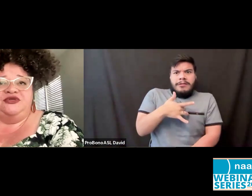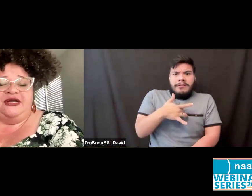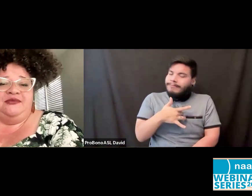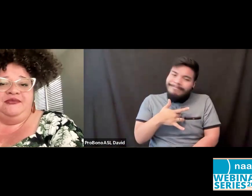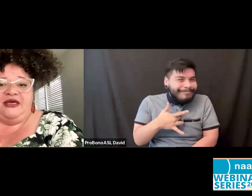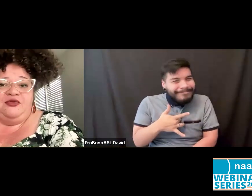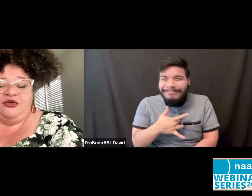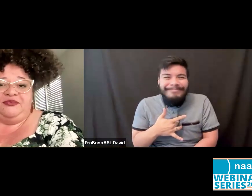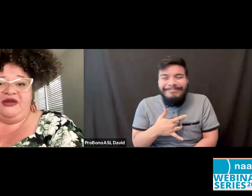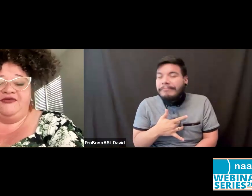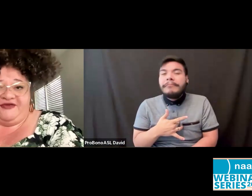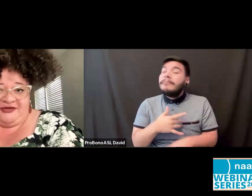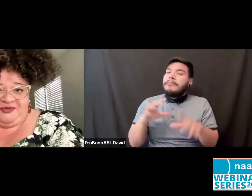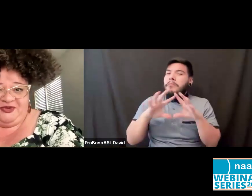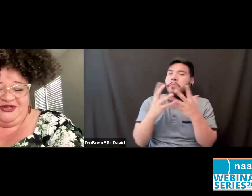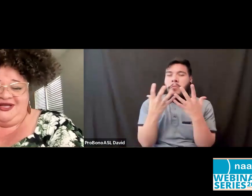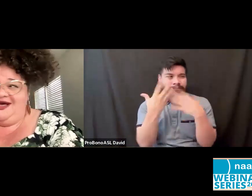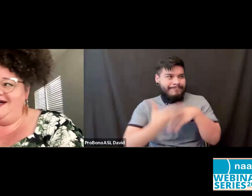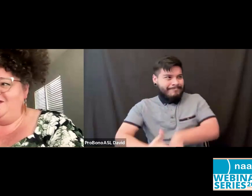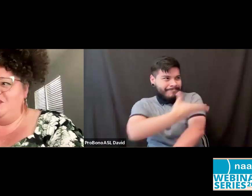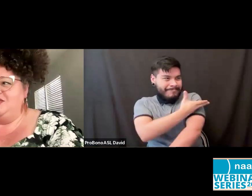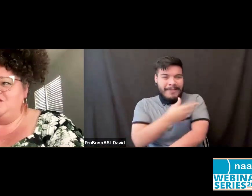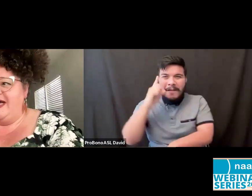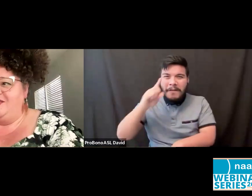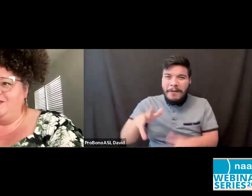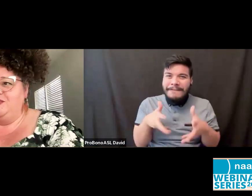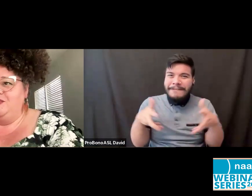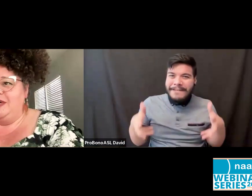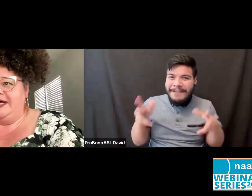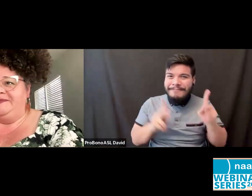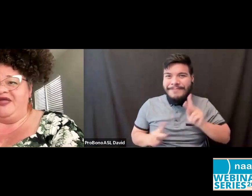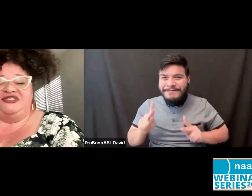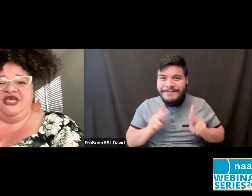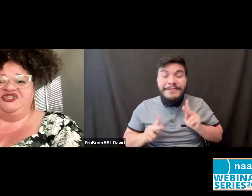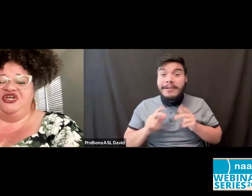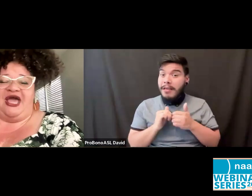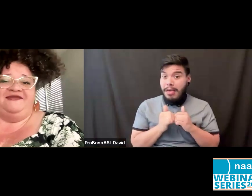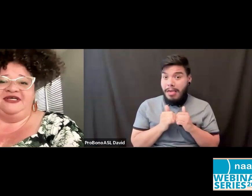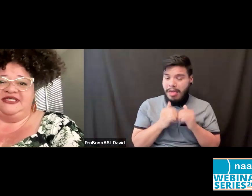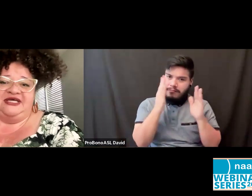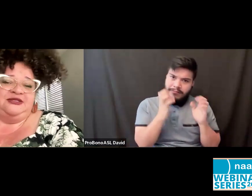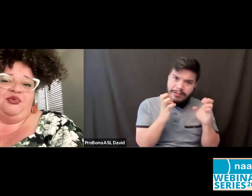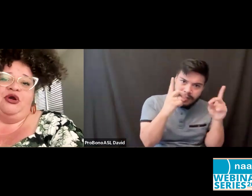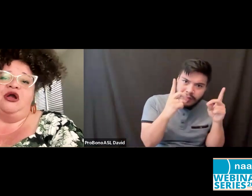to try to make the world better for fat people. We do that through education, advocacy and support.